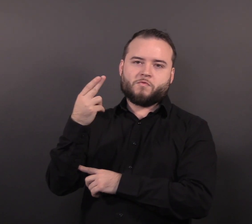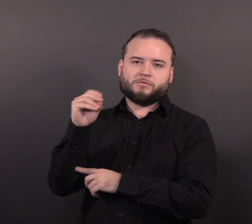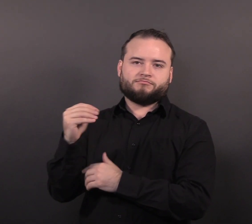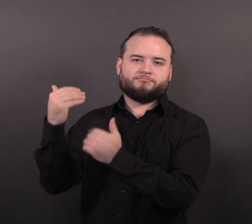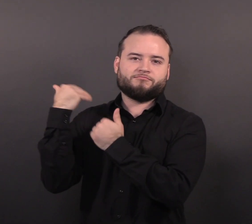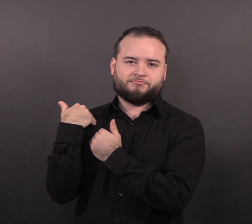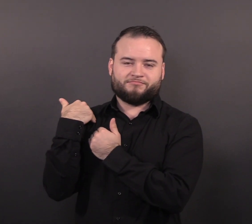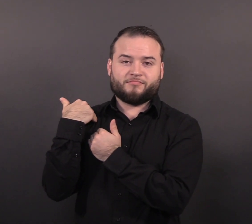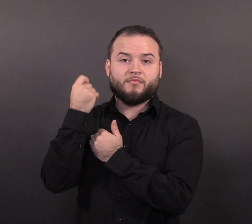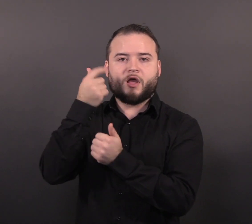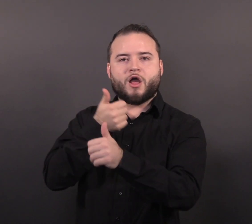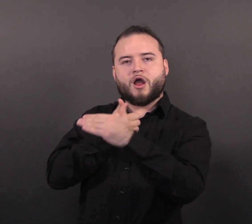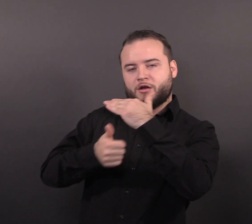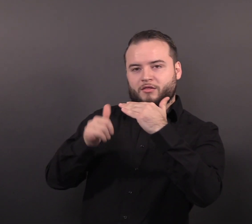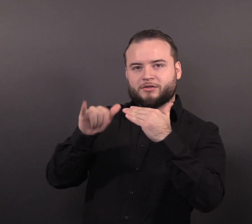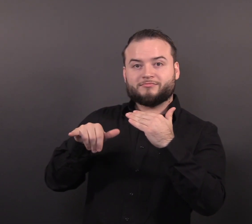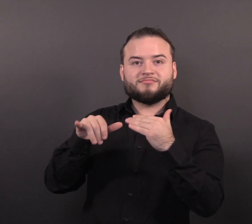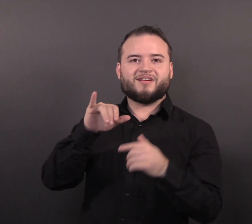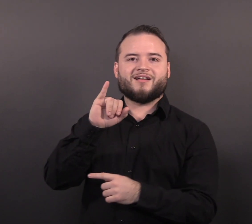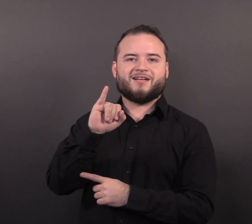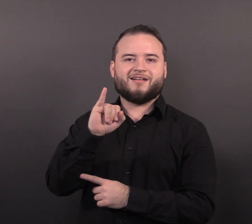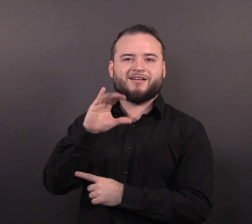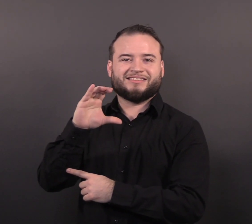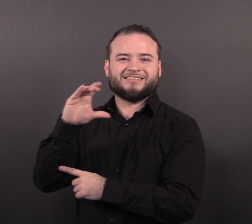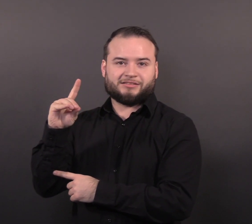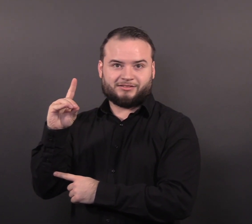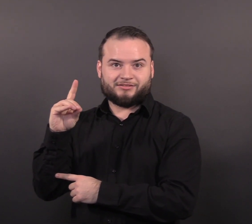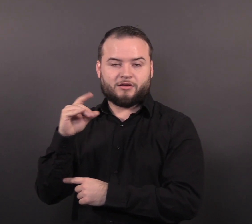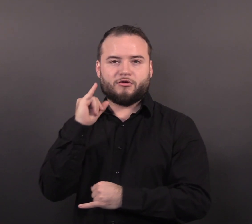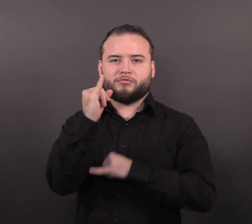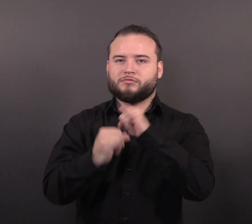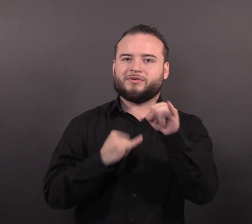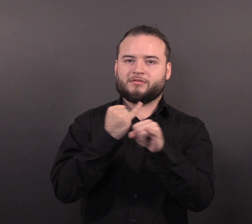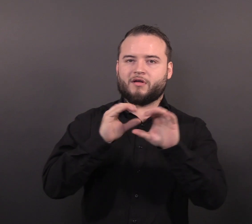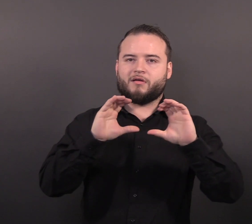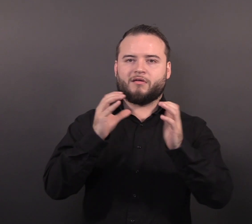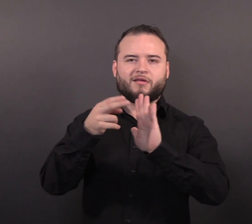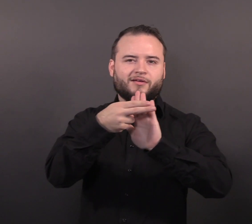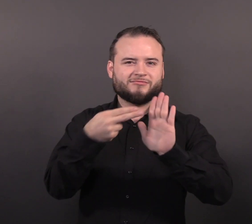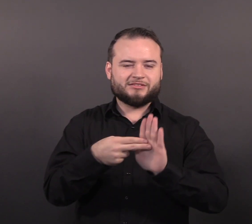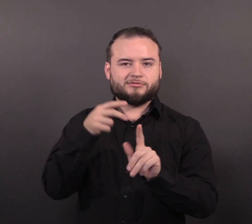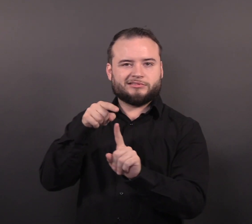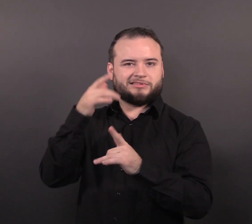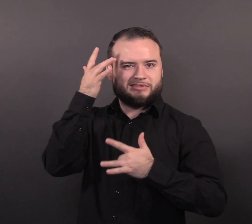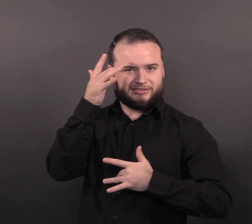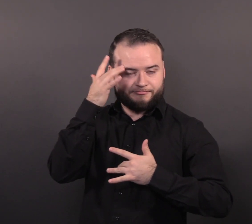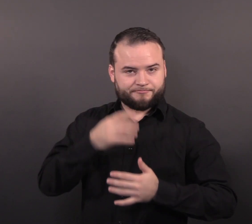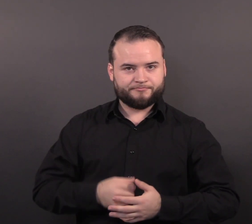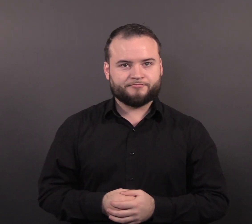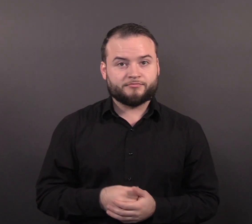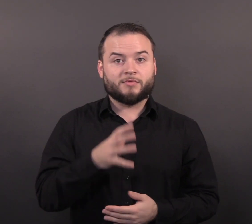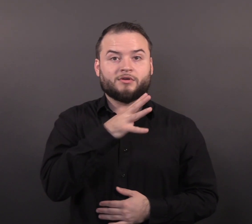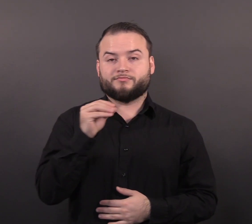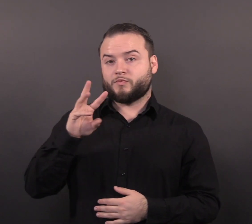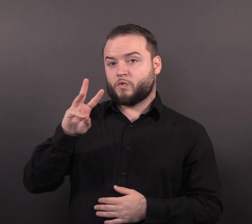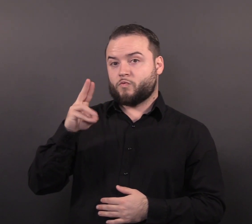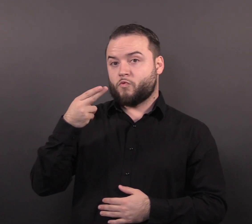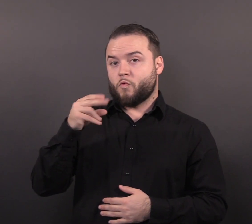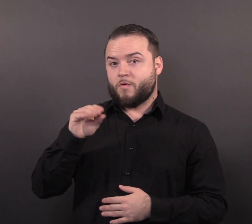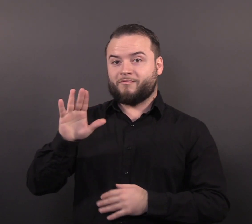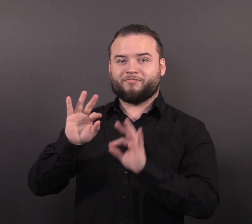under the International Classification of Diseases (ICD) and the WHO Family of International Health